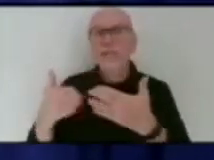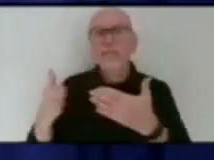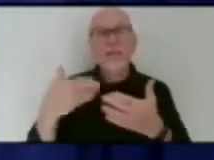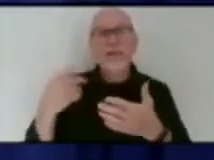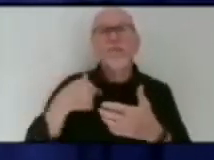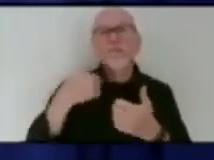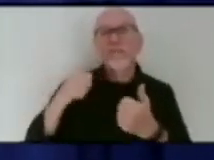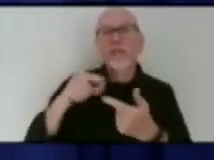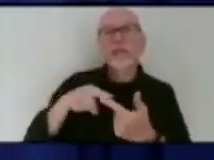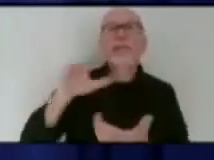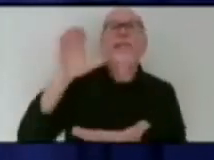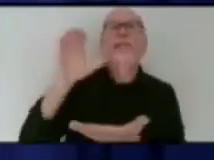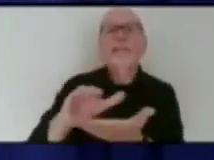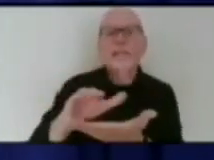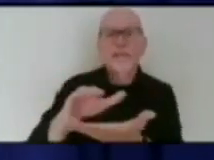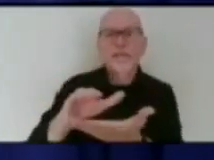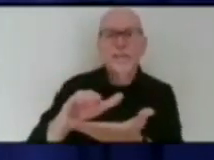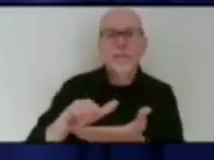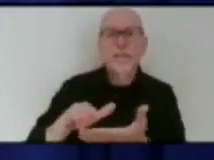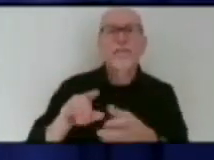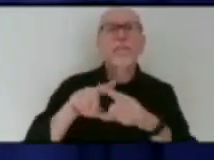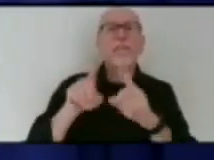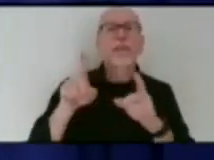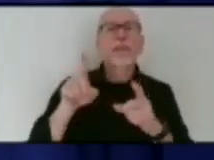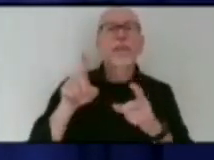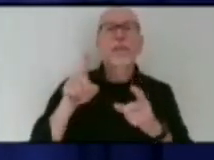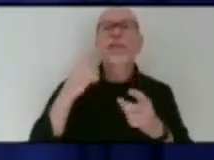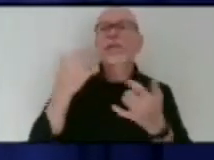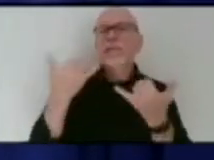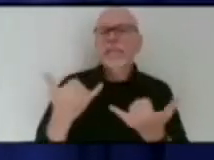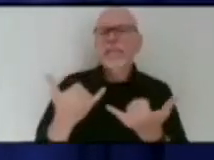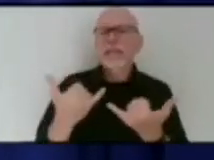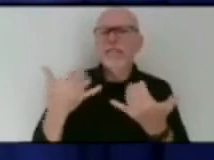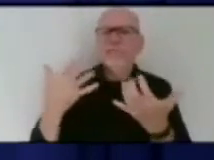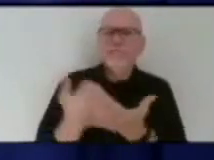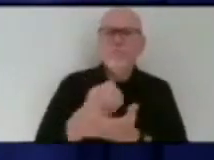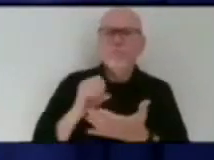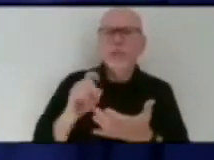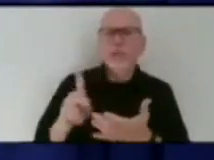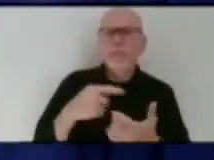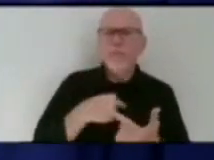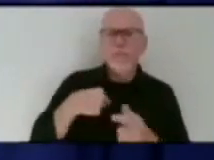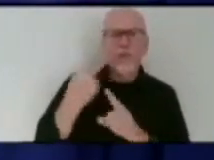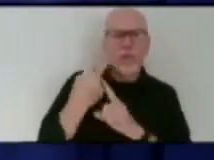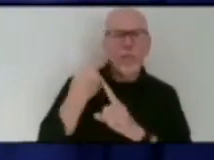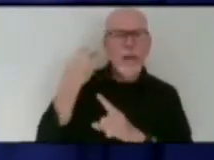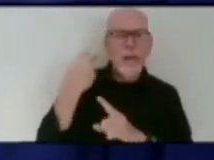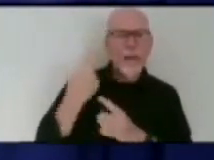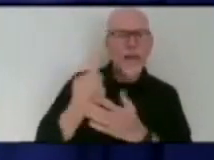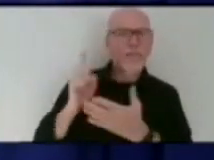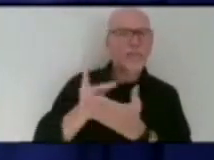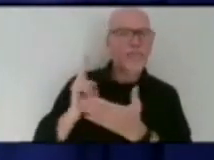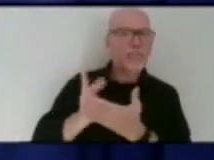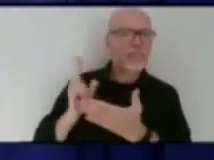down. But let's take this opportunity to look back a couple weeks orm or and then project out